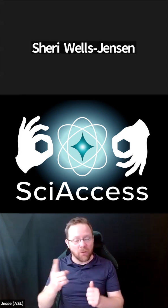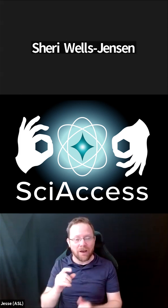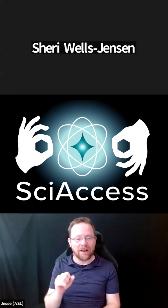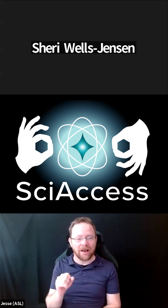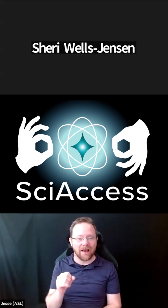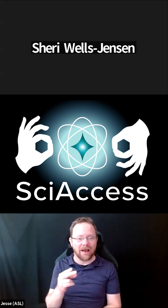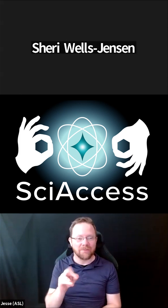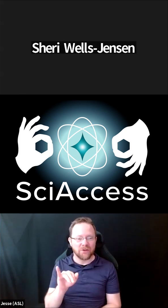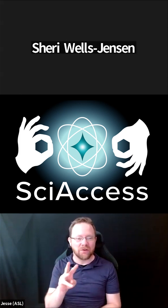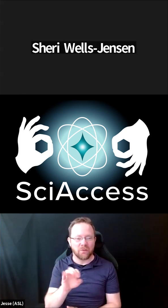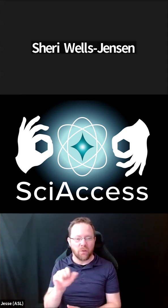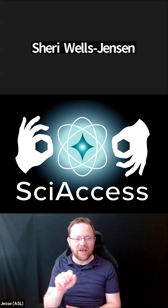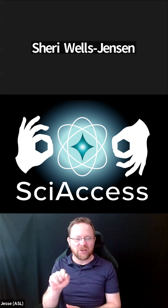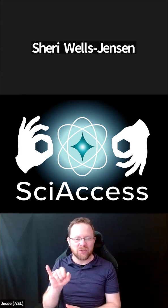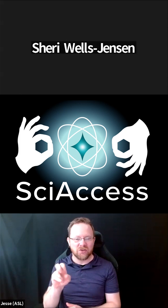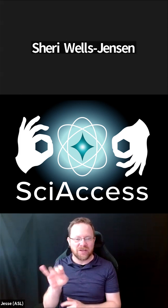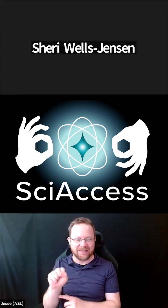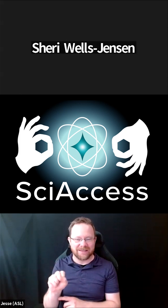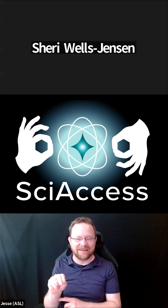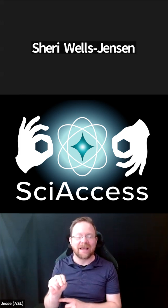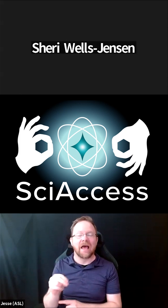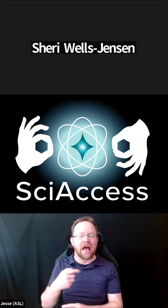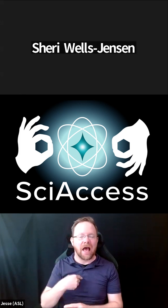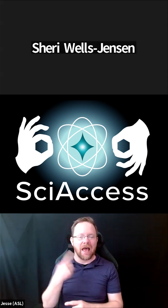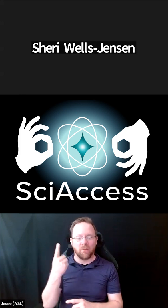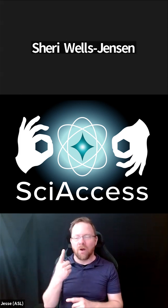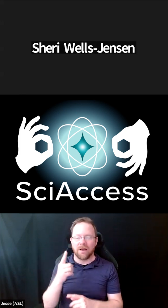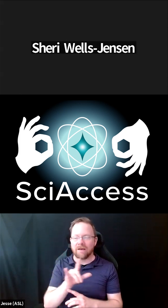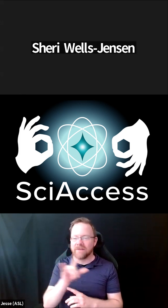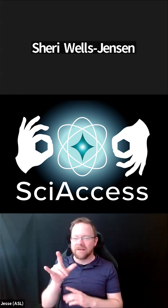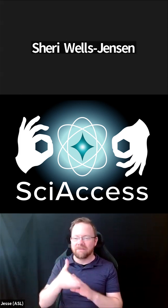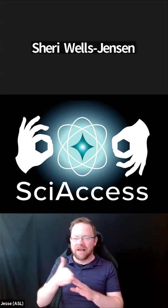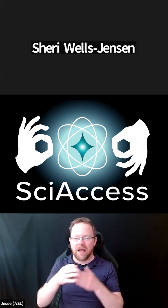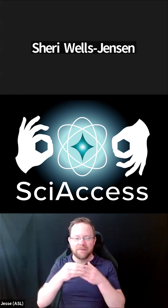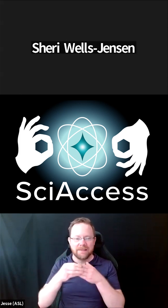flight obsoletes at Astro Access thank you for the introduction of what Astro Access is.